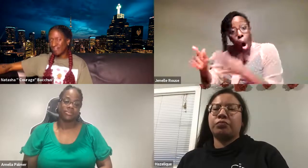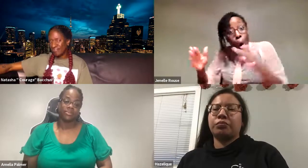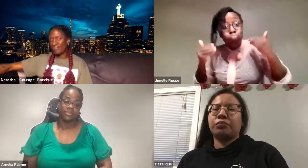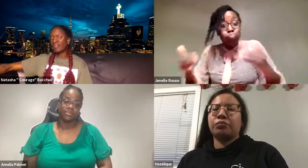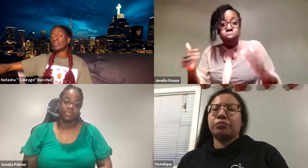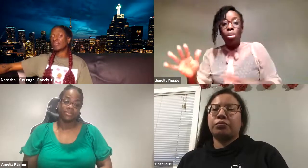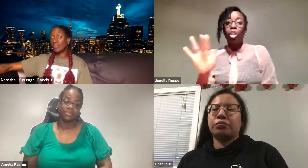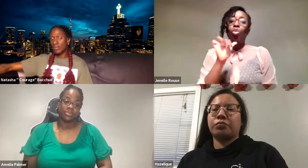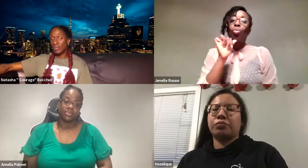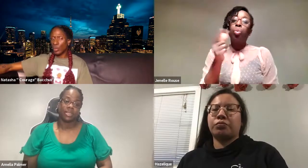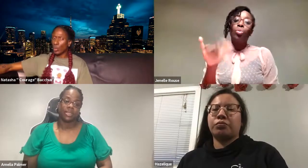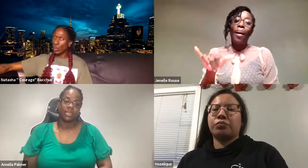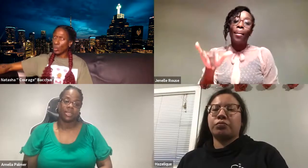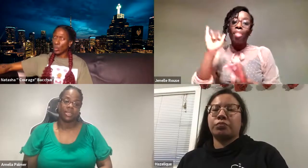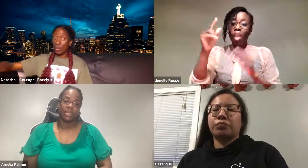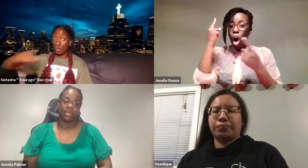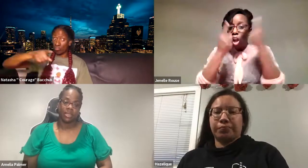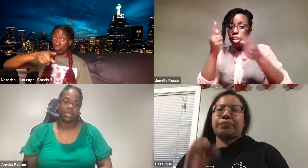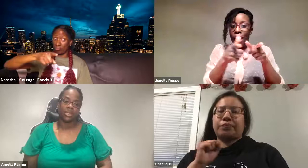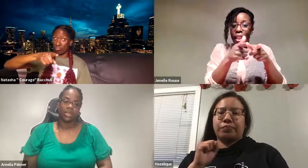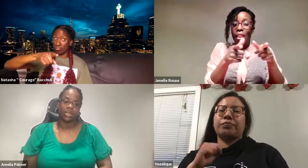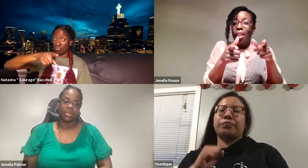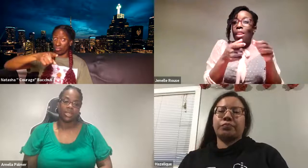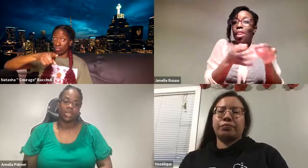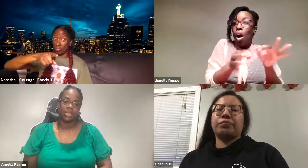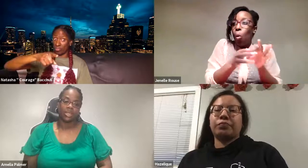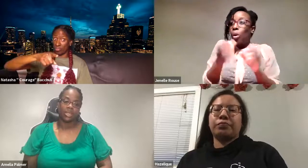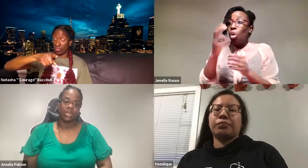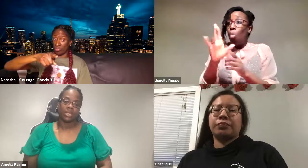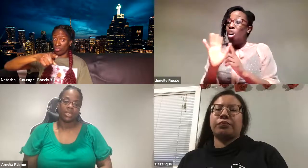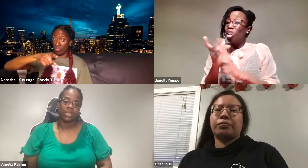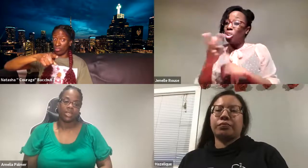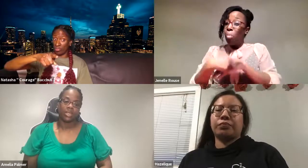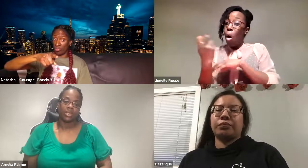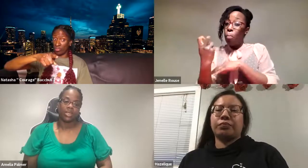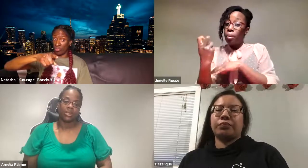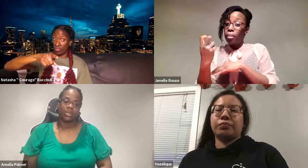if you're if you're not Oneida or Black, is it something that you could start to learn? you know